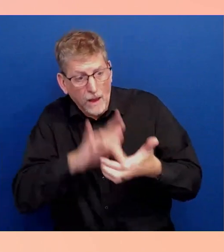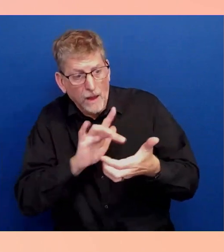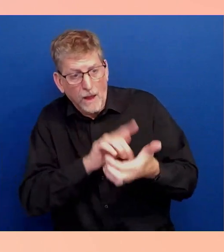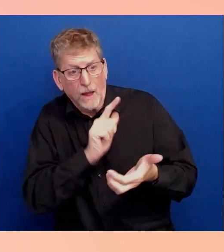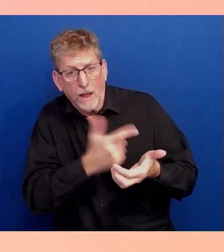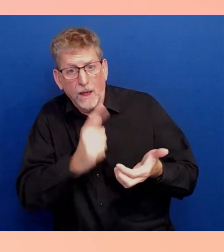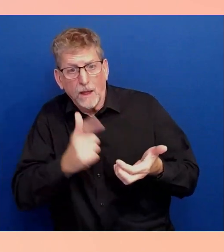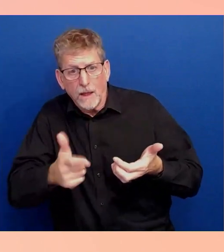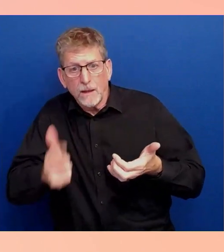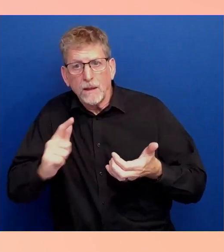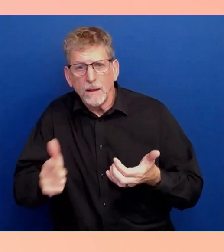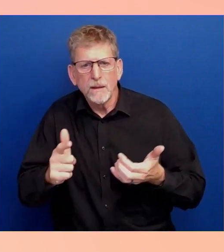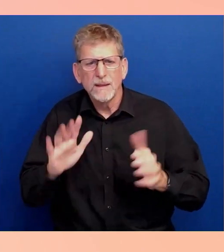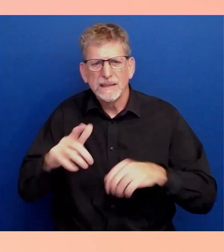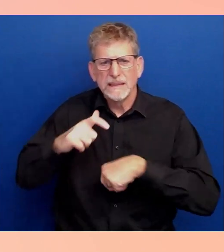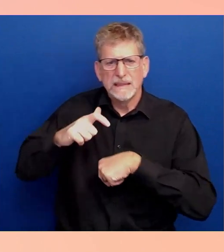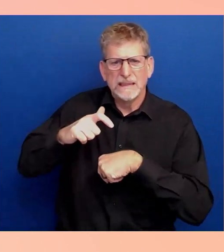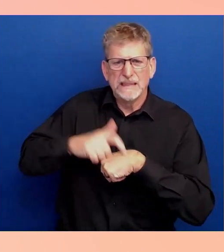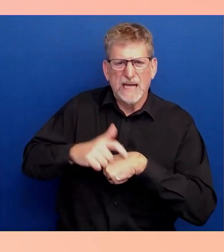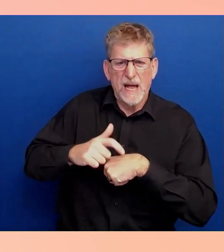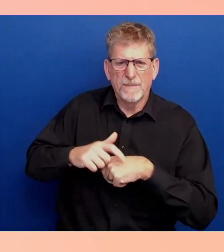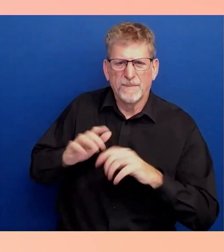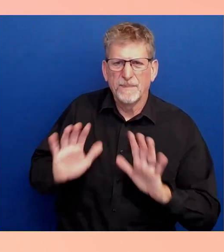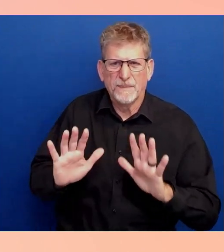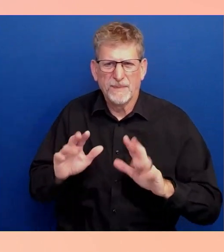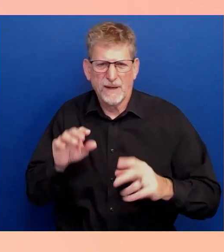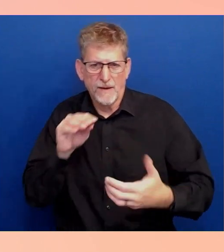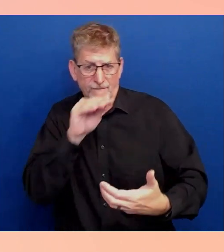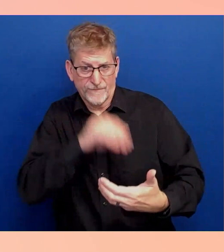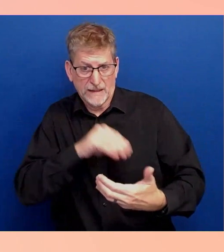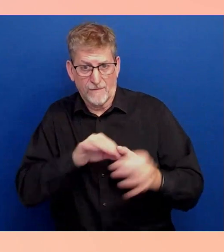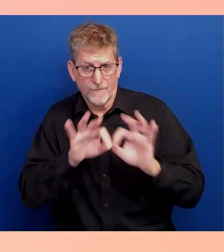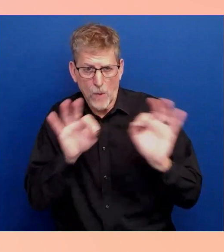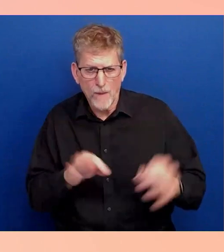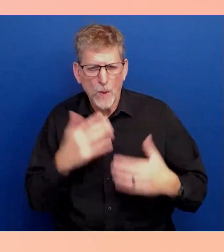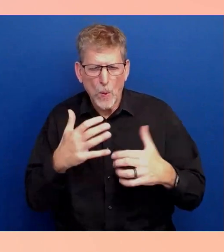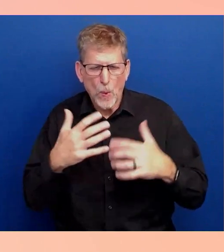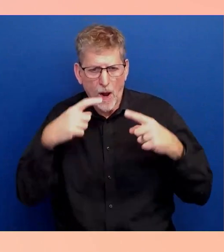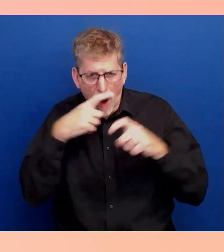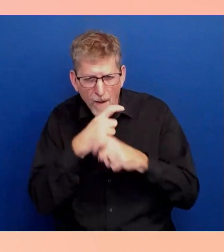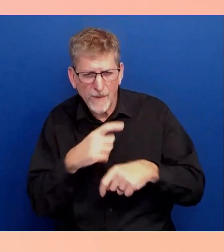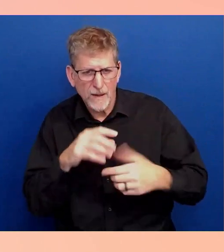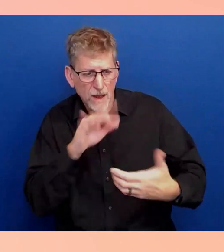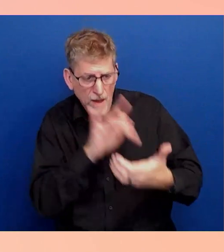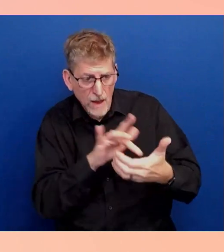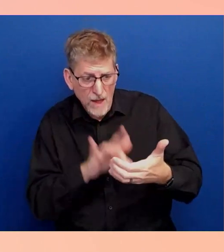a lengthy form on a phone to sign for something. Think about whether your experience can be accomplished in just one screen.